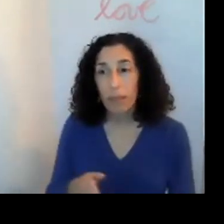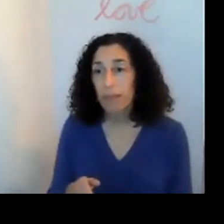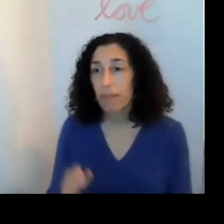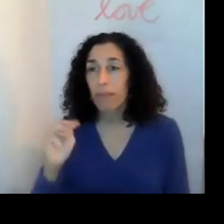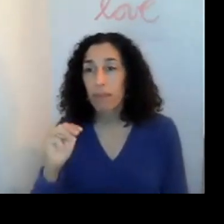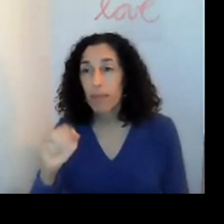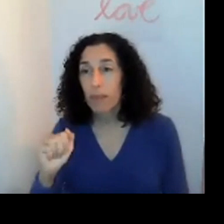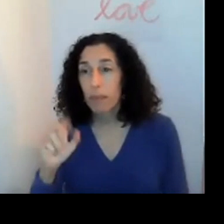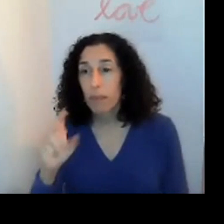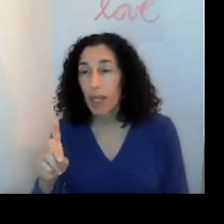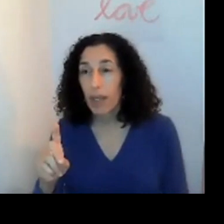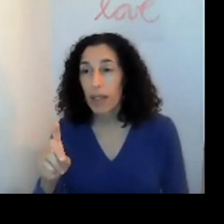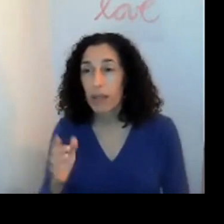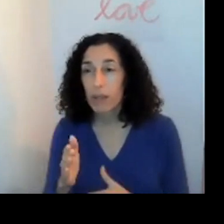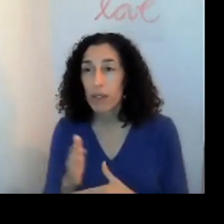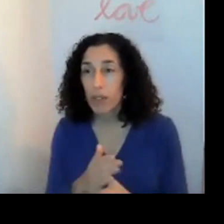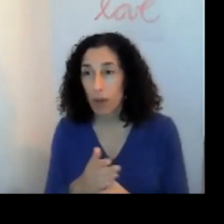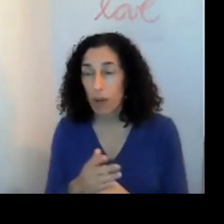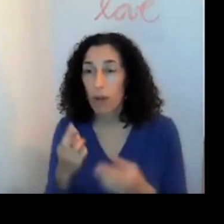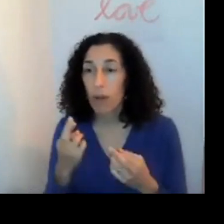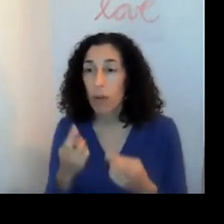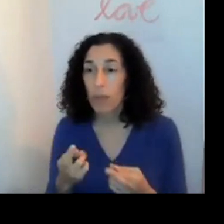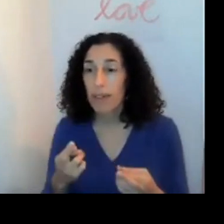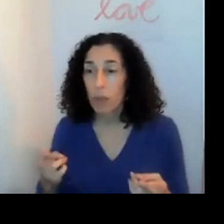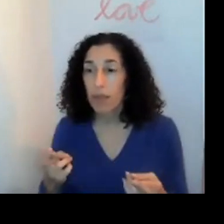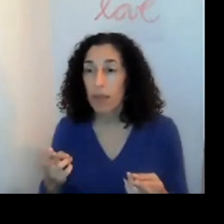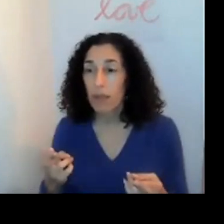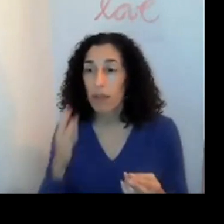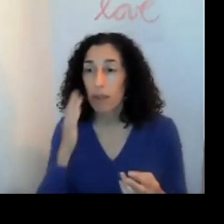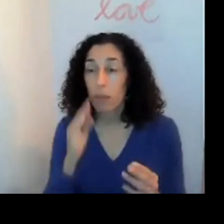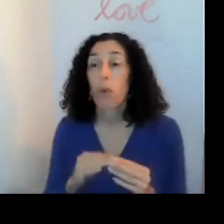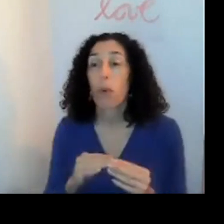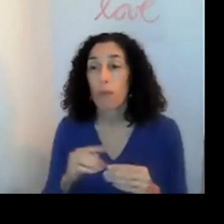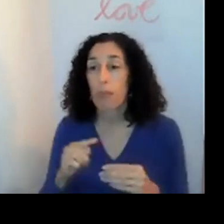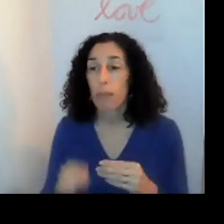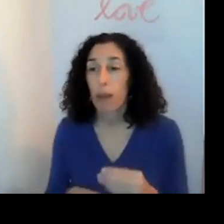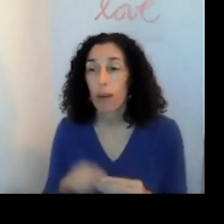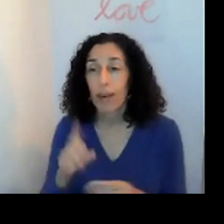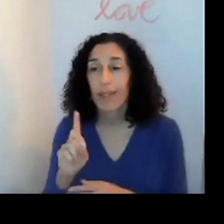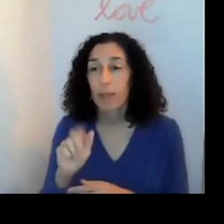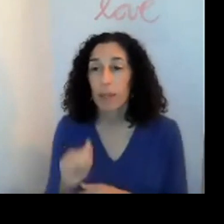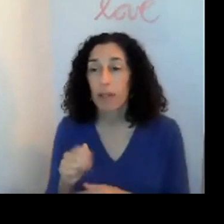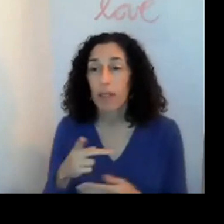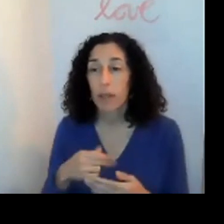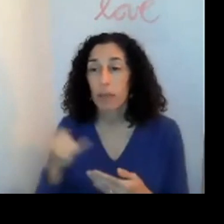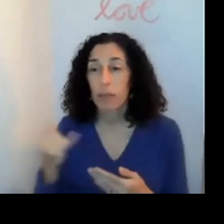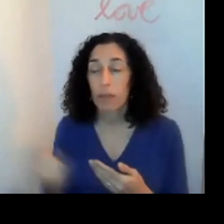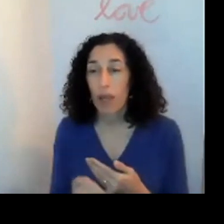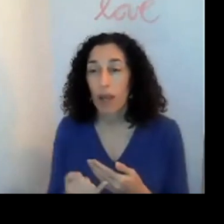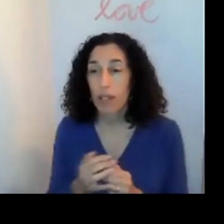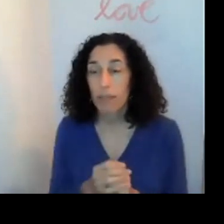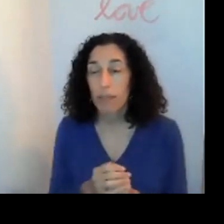resources for finding out more about Disability Visiblity Projects. You can visit disabilityvisibilityproject.com